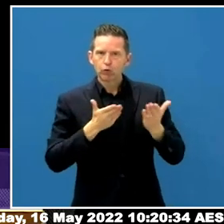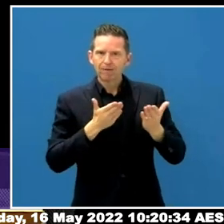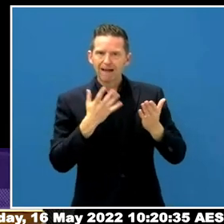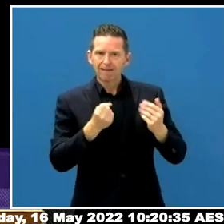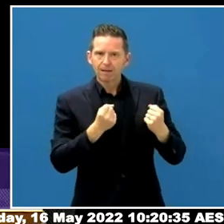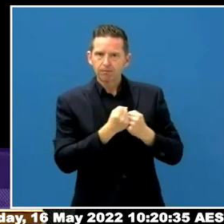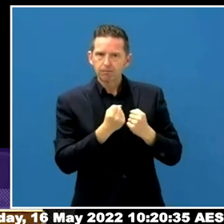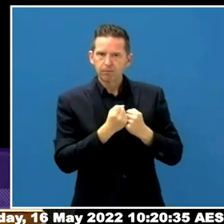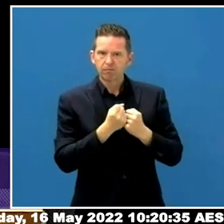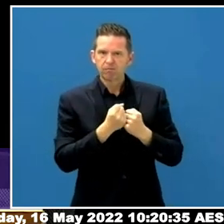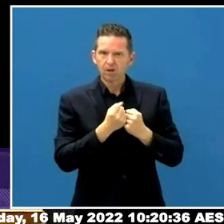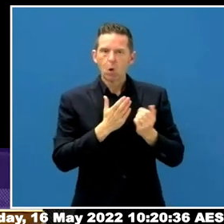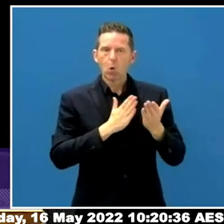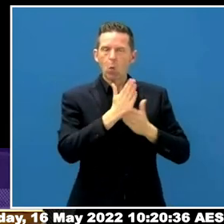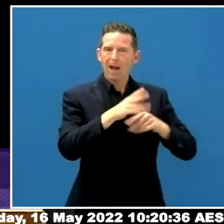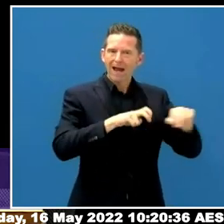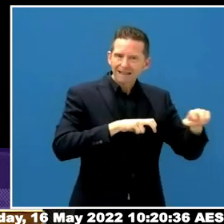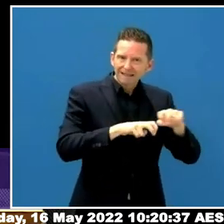and during outings and activities in the community.